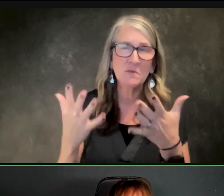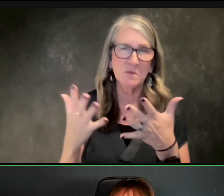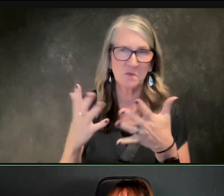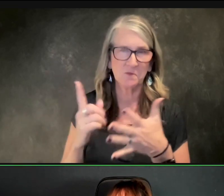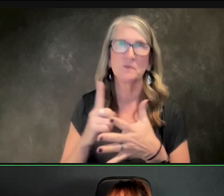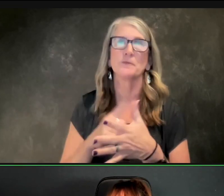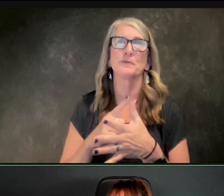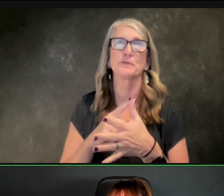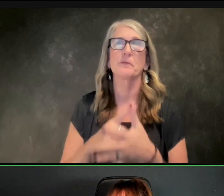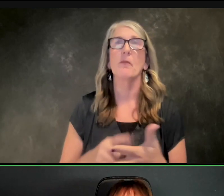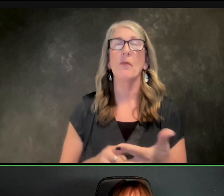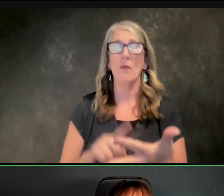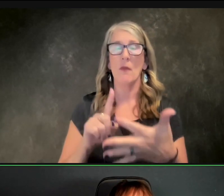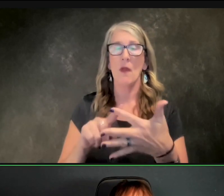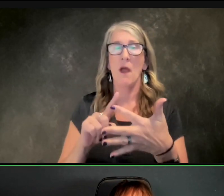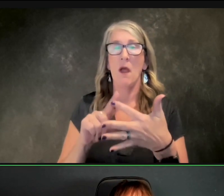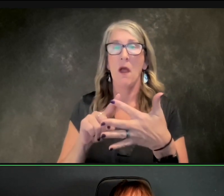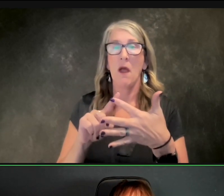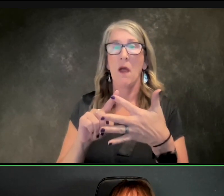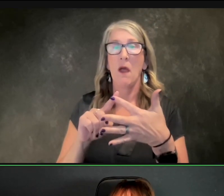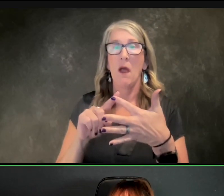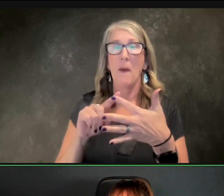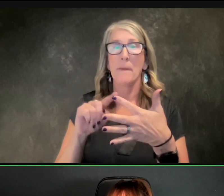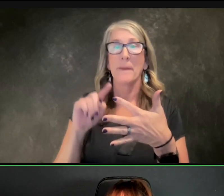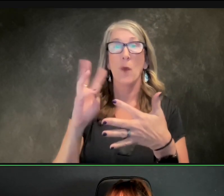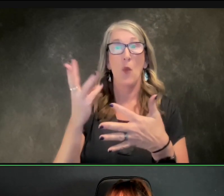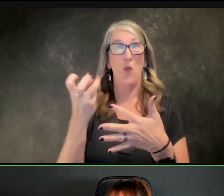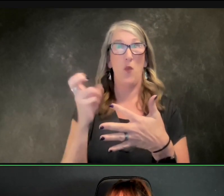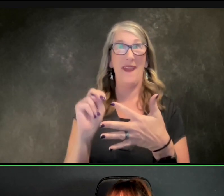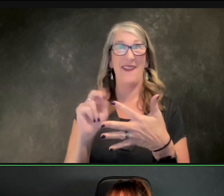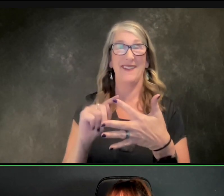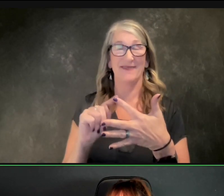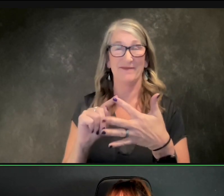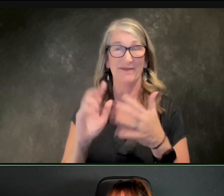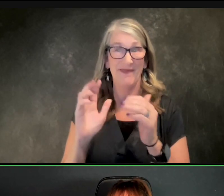Oh, excuse me. Is it a group travel?